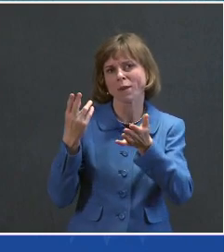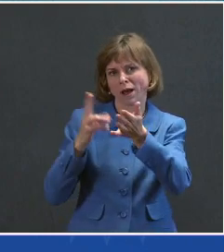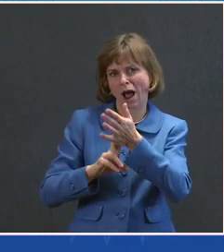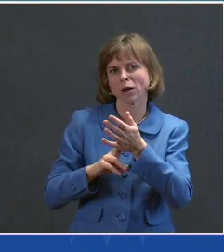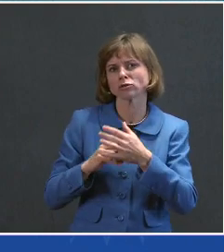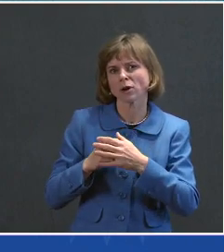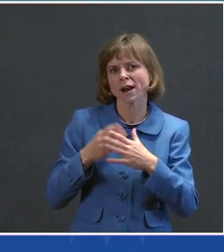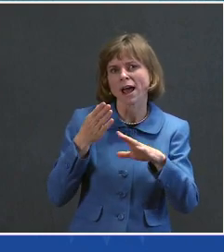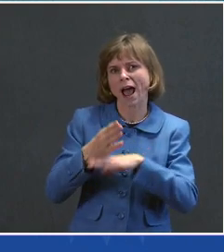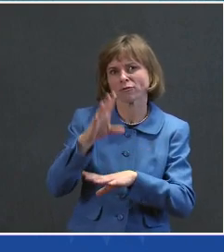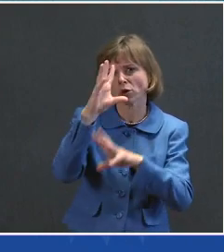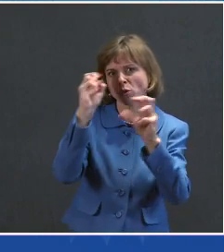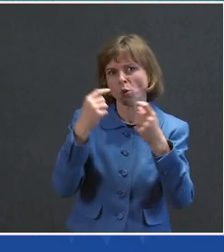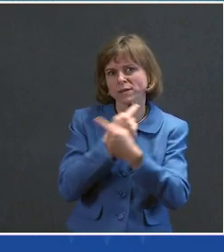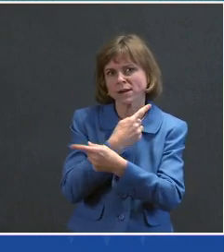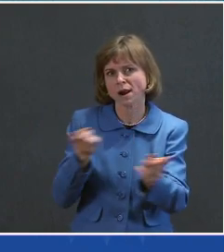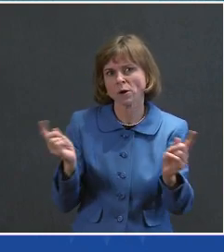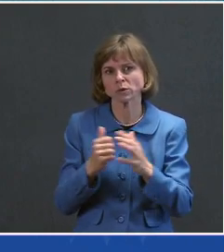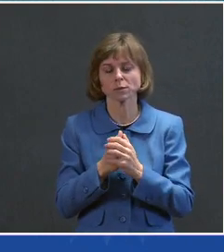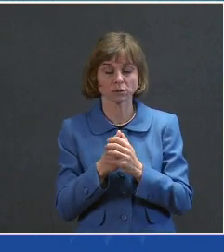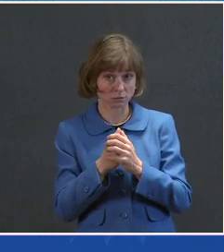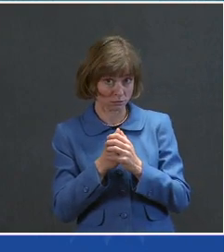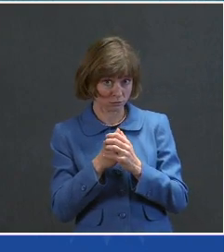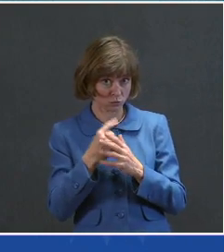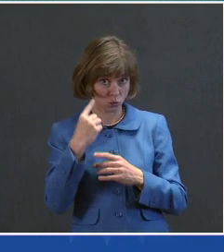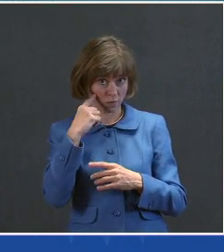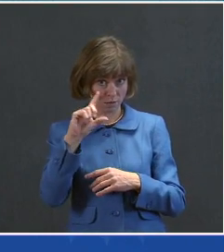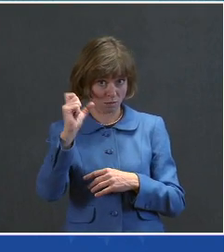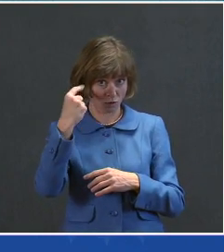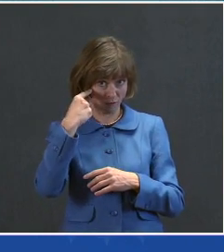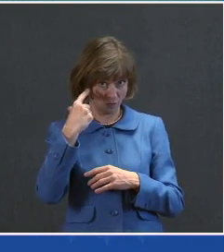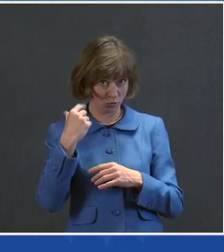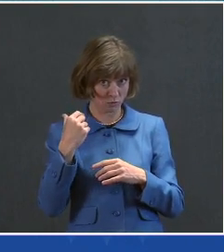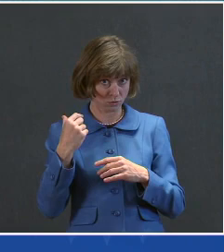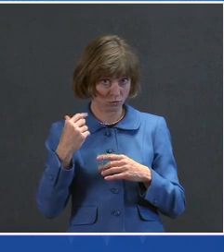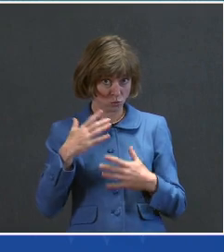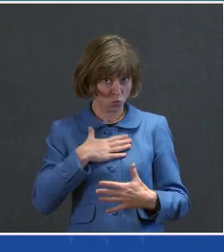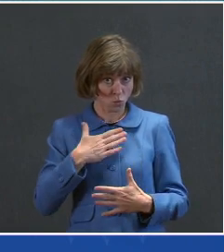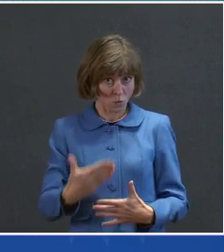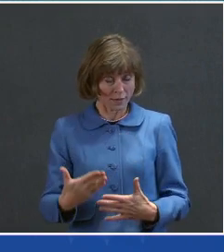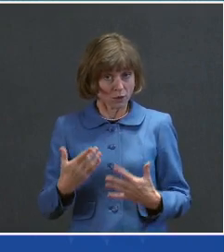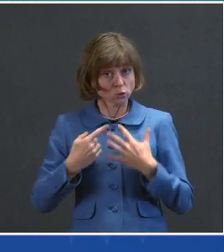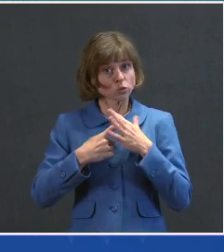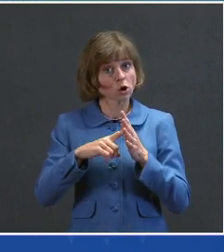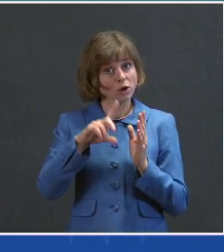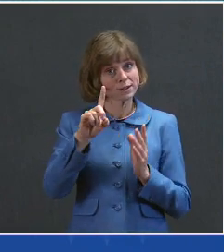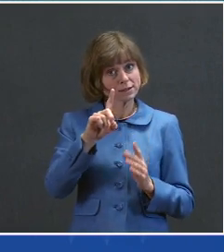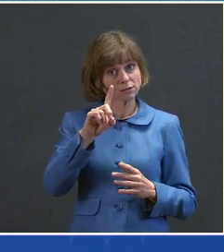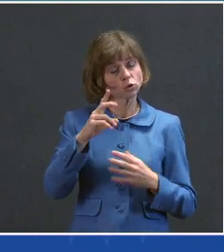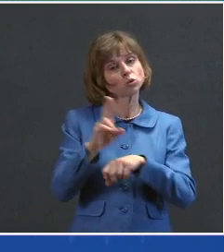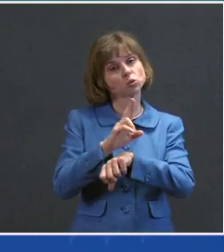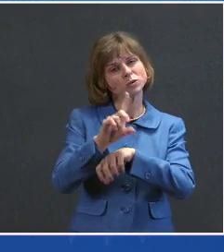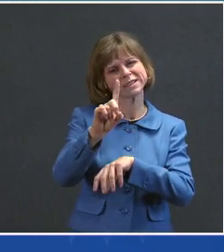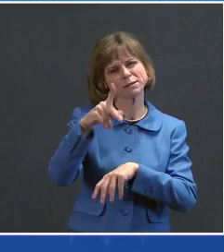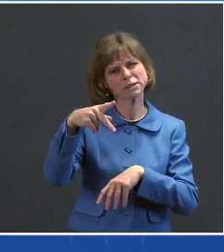The Press: And you mentioned that you are -- that the government has or is willing to invoke the DPA. Can you give us any more details on that?